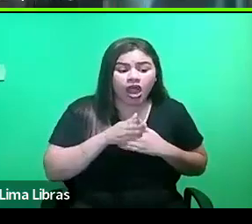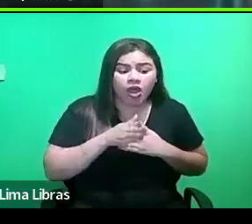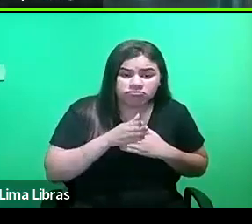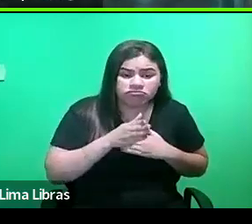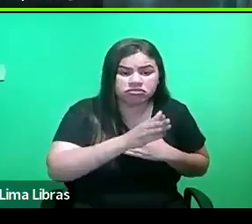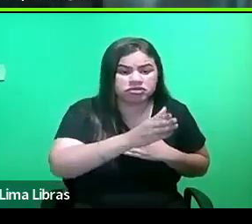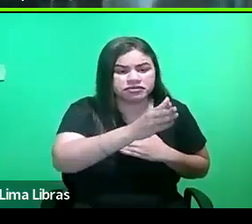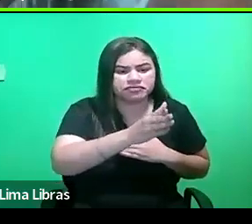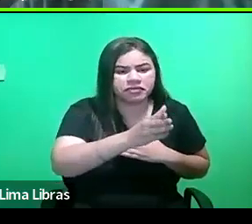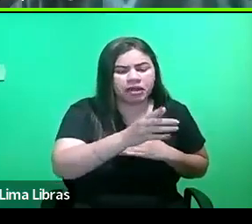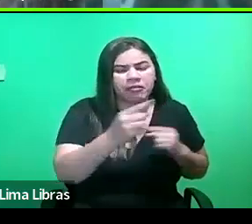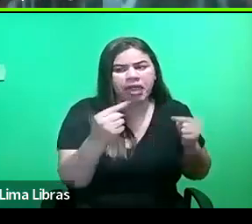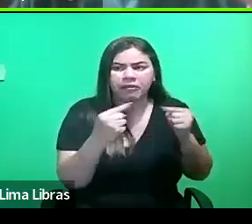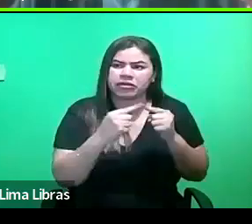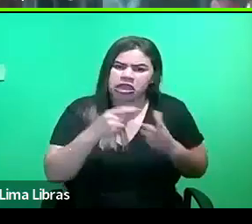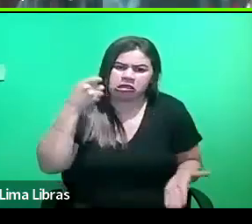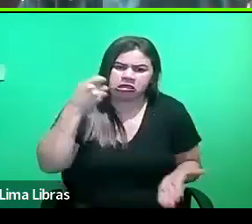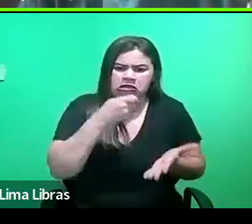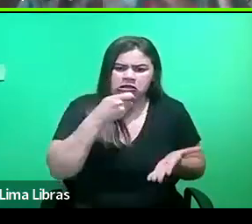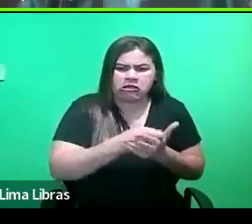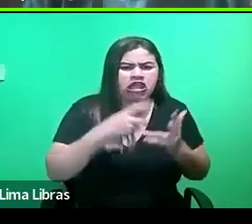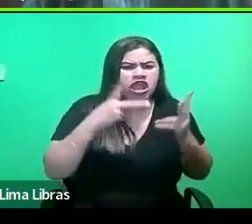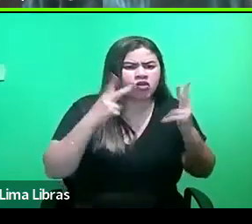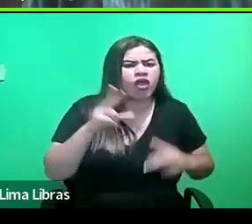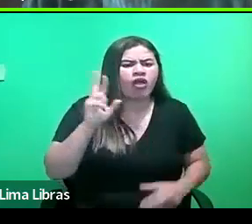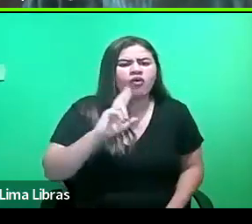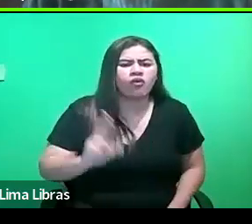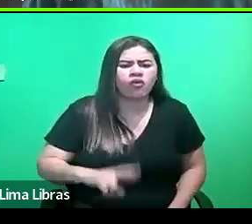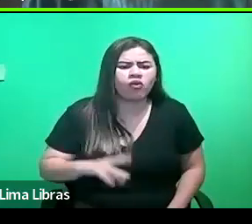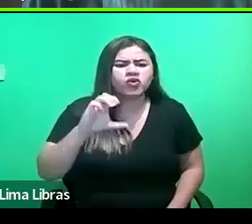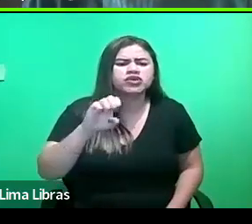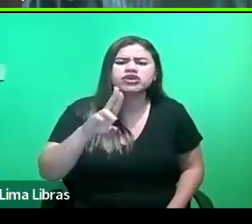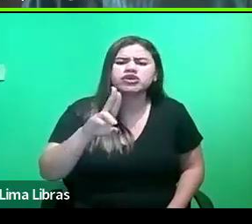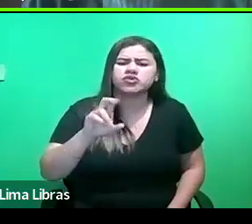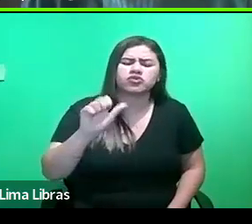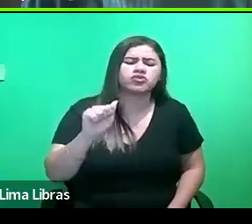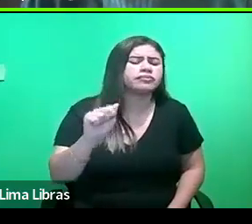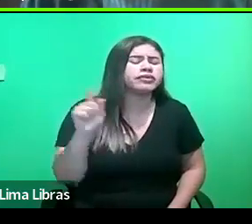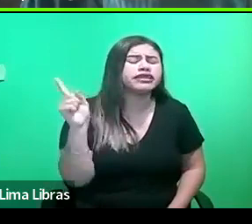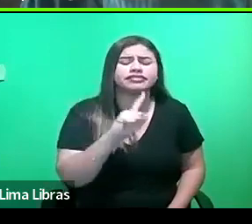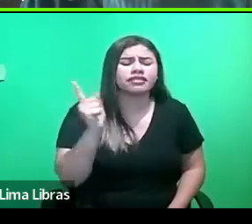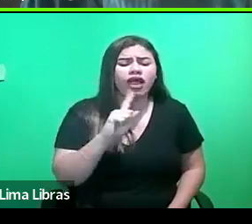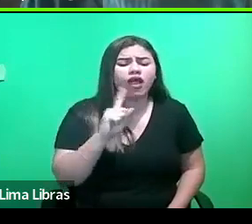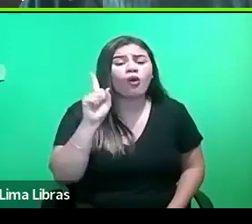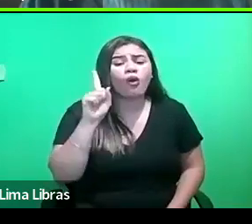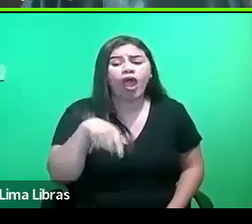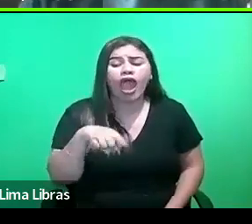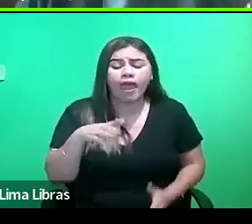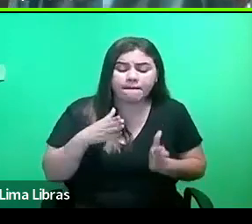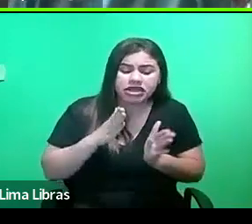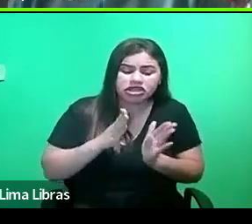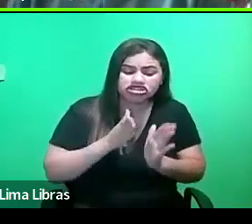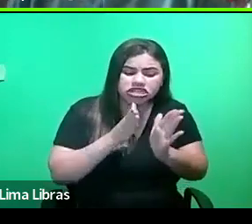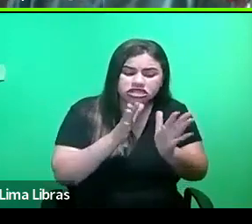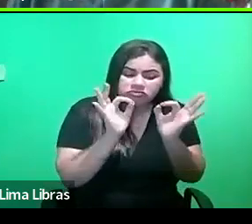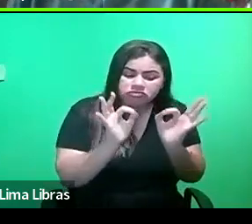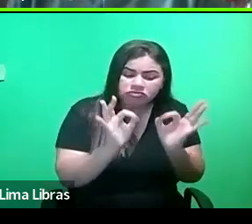get you advanced so much, you know ow. Zoom do The same way is that the manual Zoom